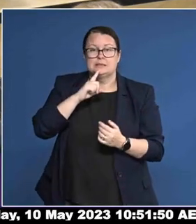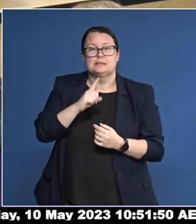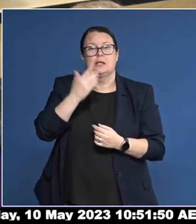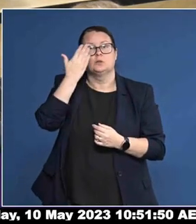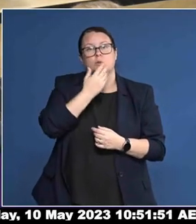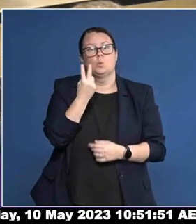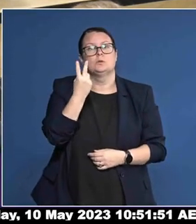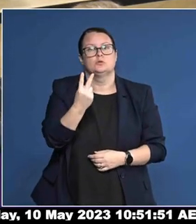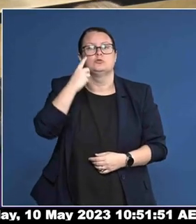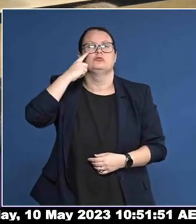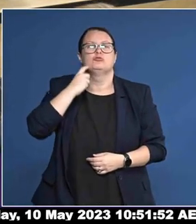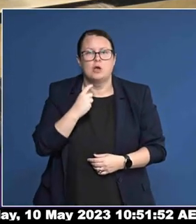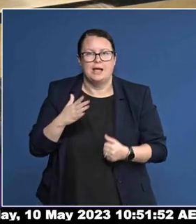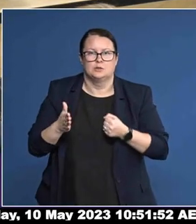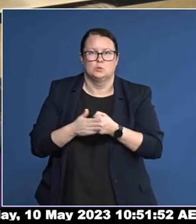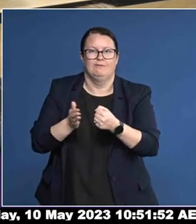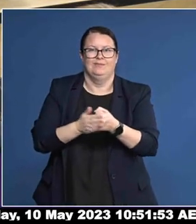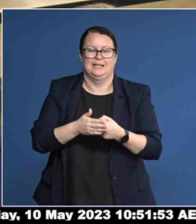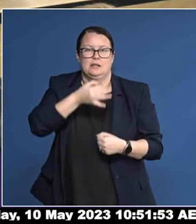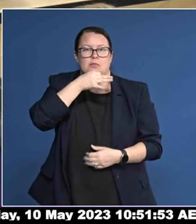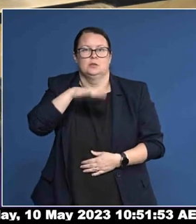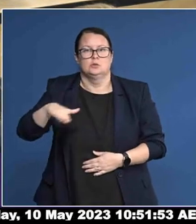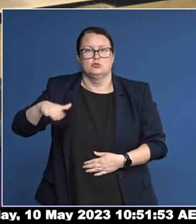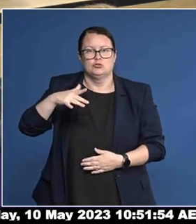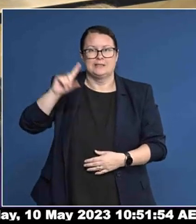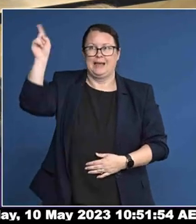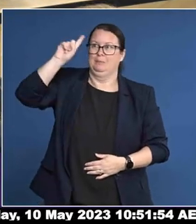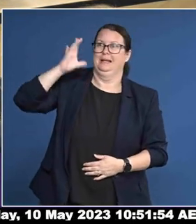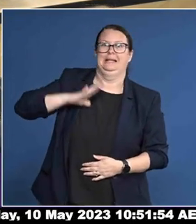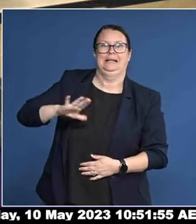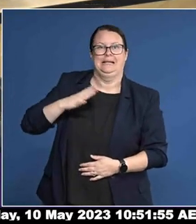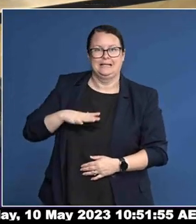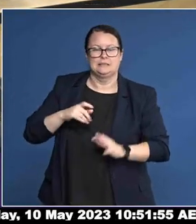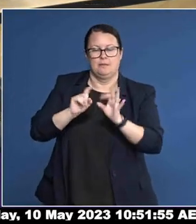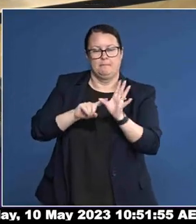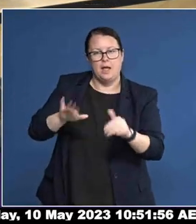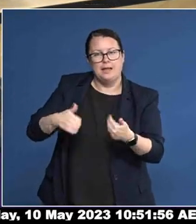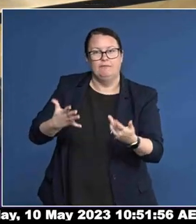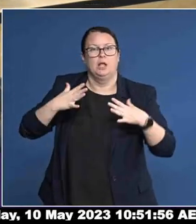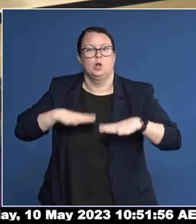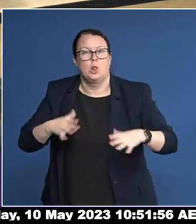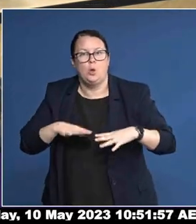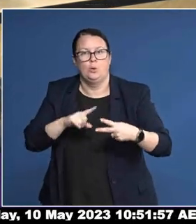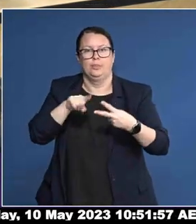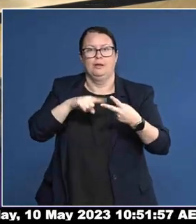address the immediate needs of Kaleb and Jonathon by providing clothing, food and supporting their hygiene.'